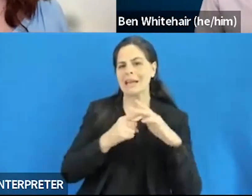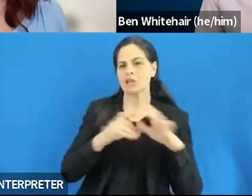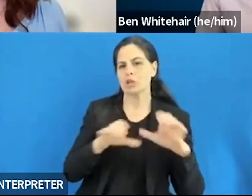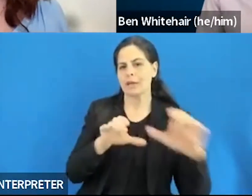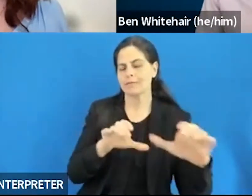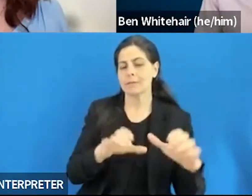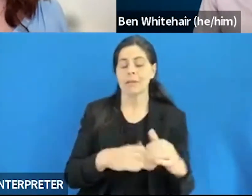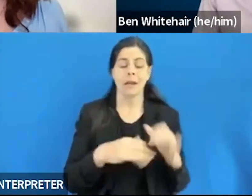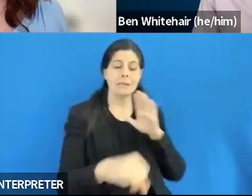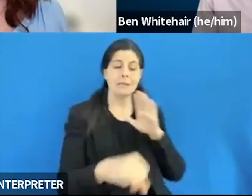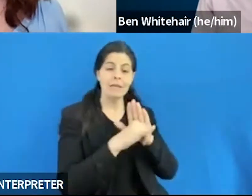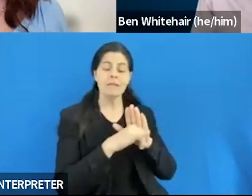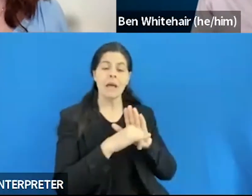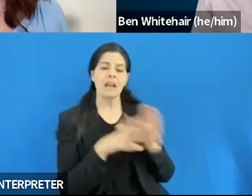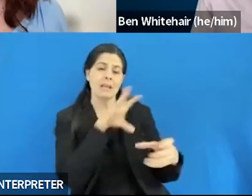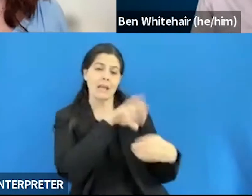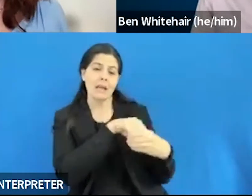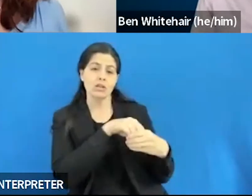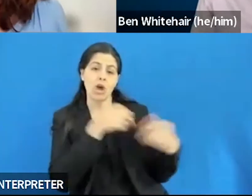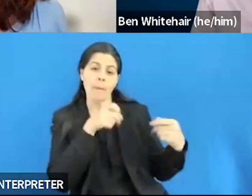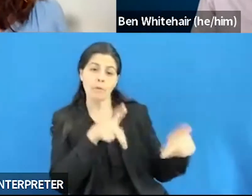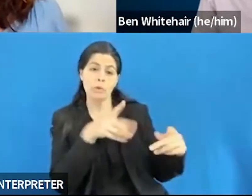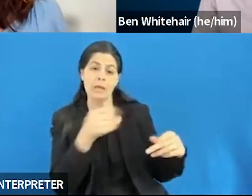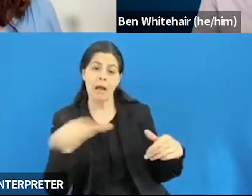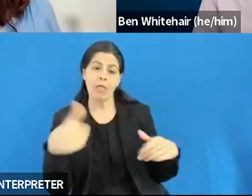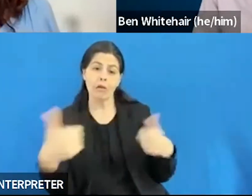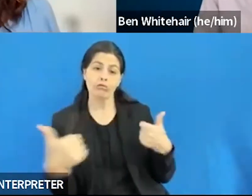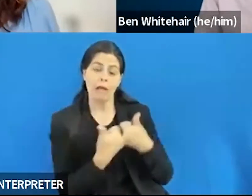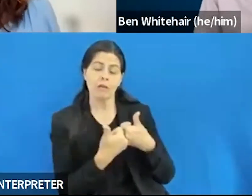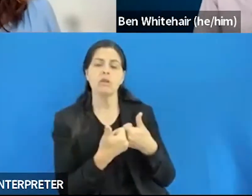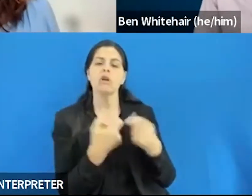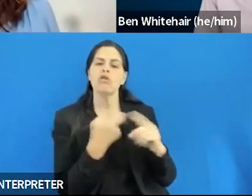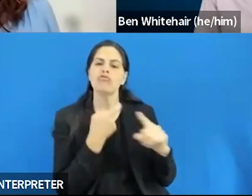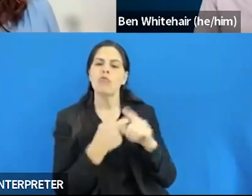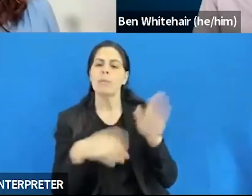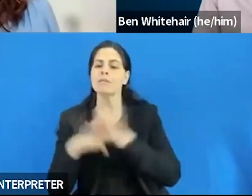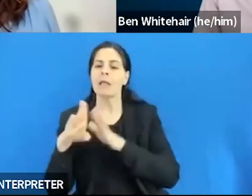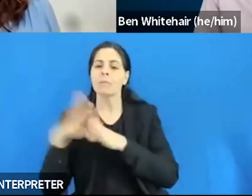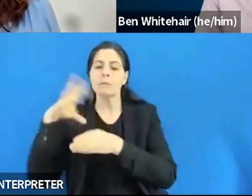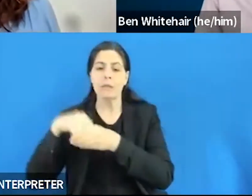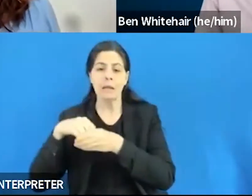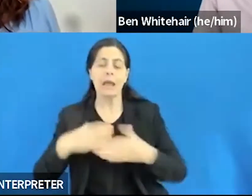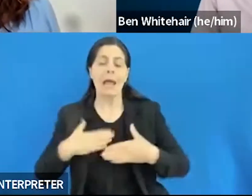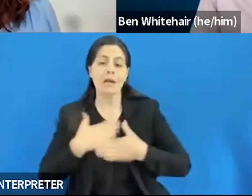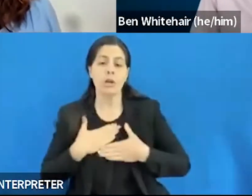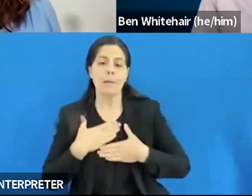with opportunities and challenges that arise from developments in the entertainment and advertising industries,